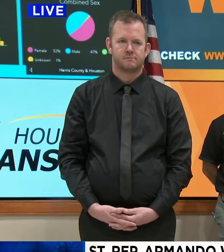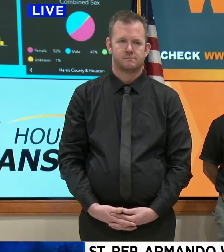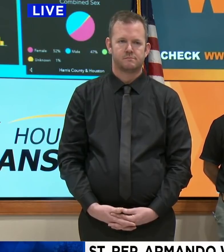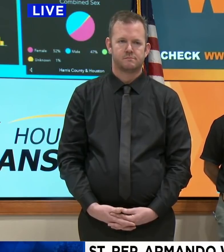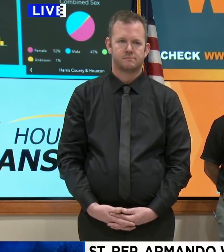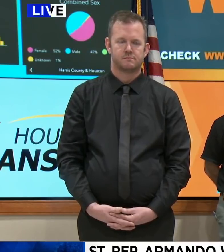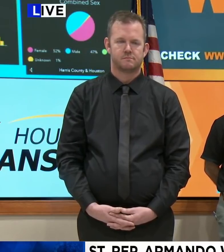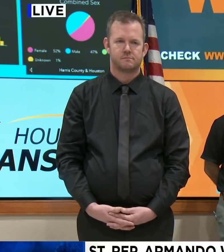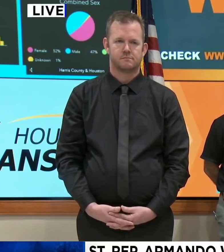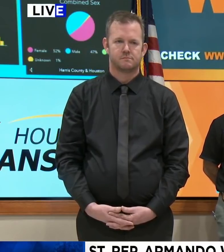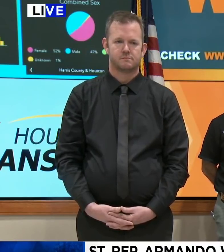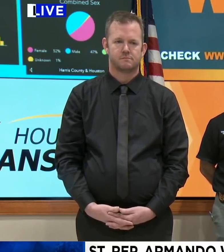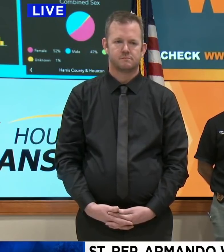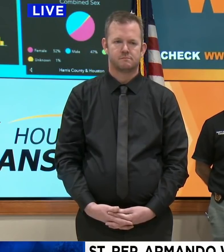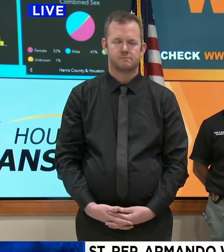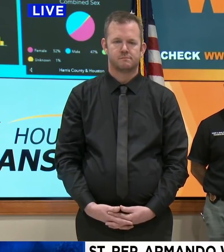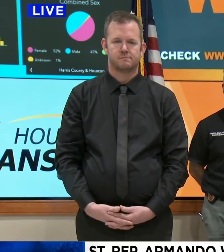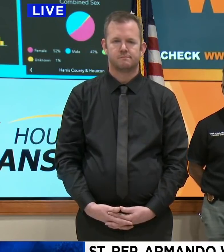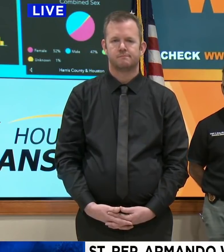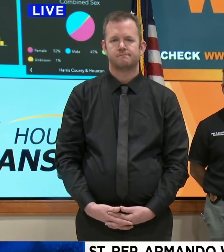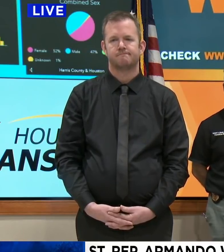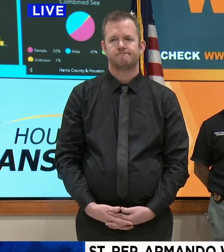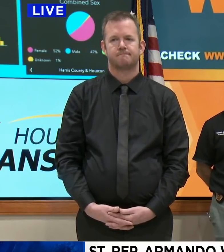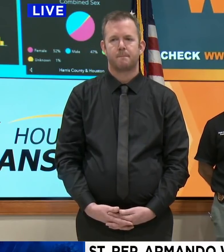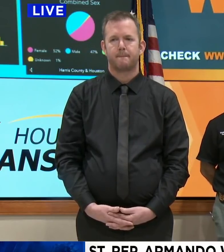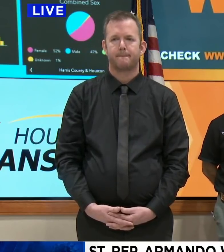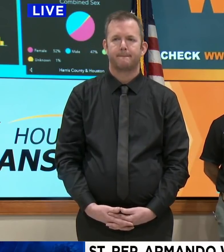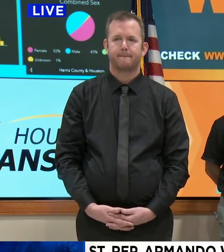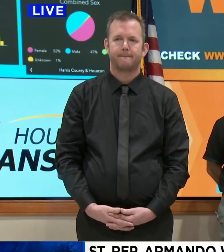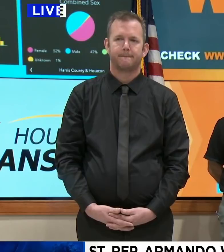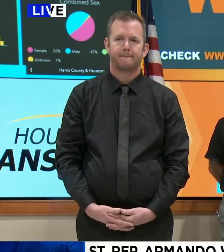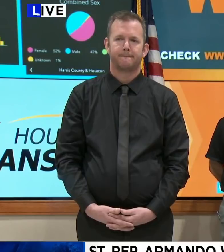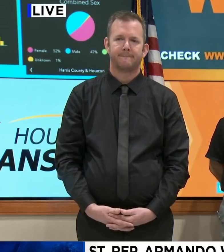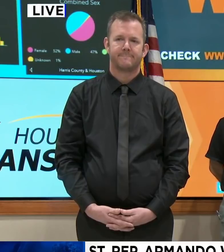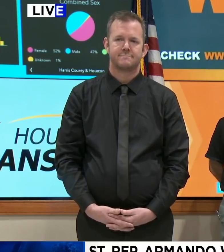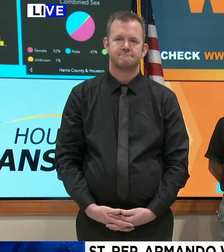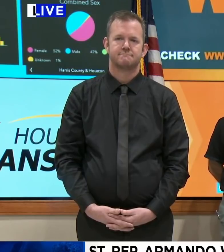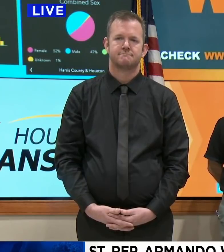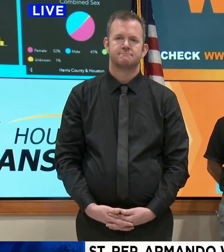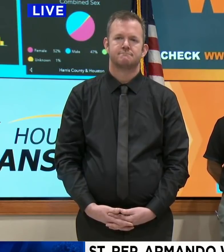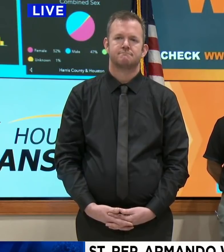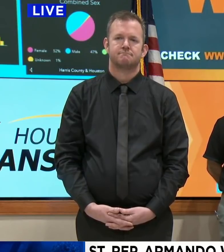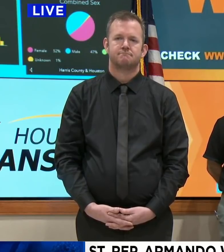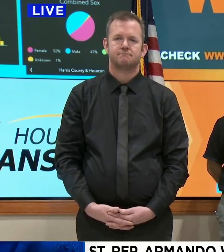conference she did make it a point to say it doesn’t appear point to say it doesn’t appear that that the curve skews me that we’ve